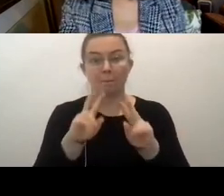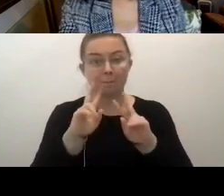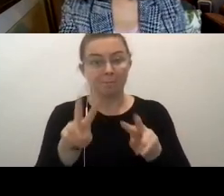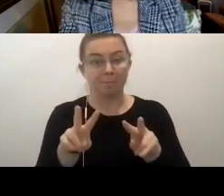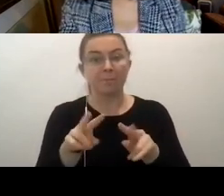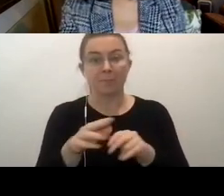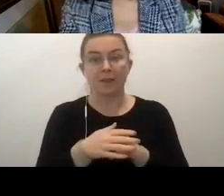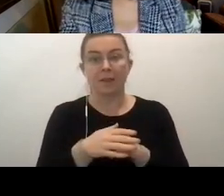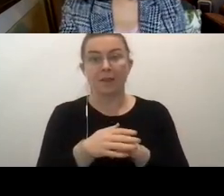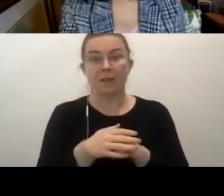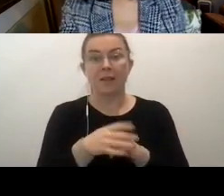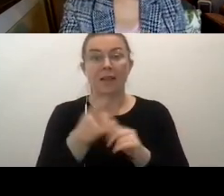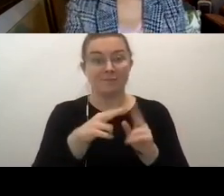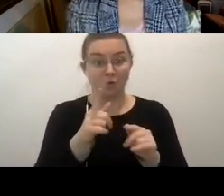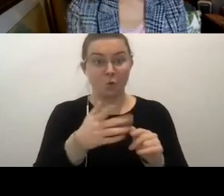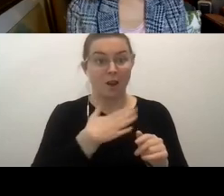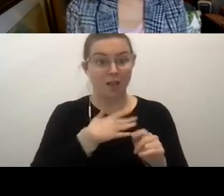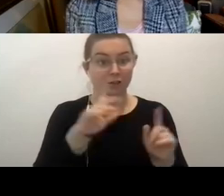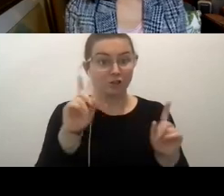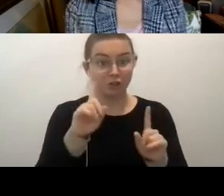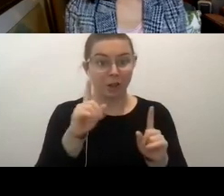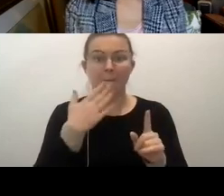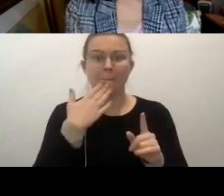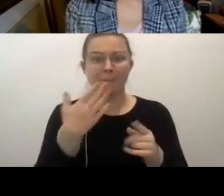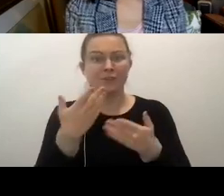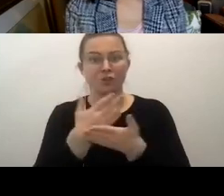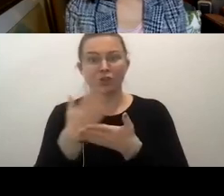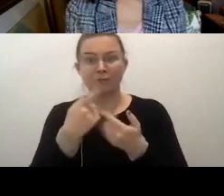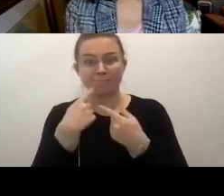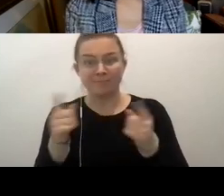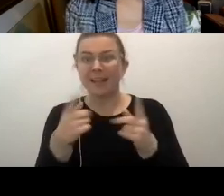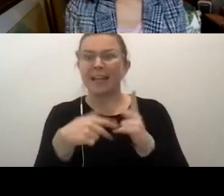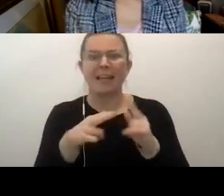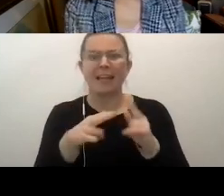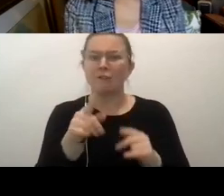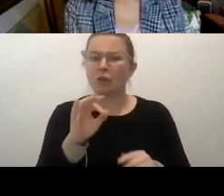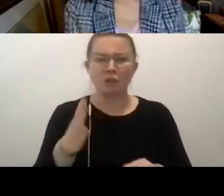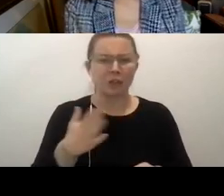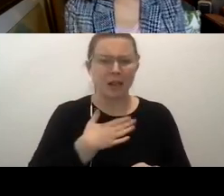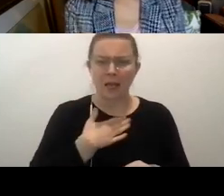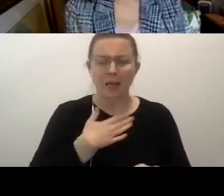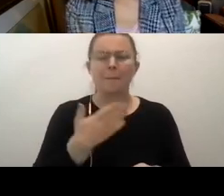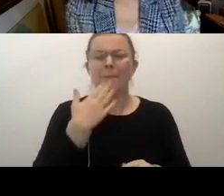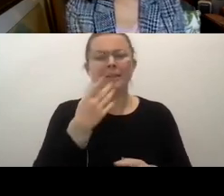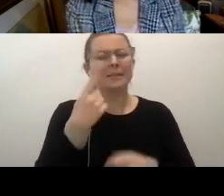liked today, please spread the word. If you didn't, please let us know what didn't work.